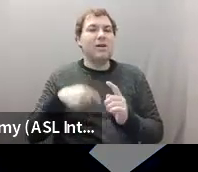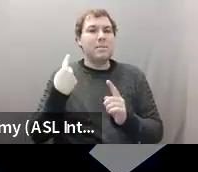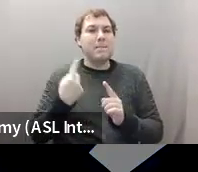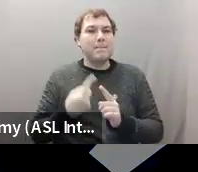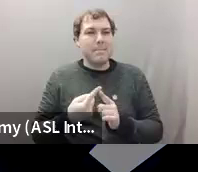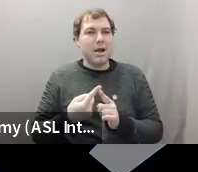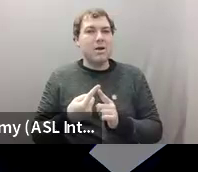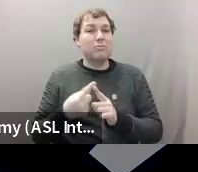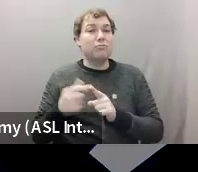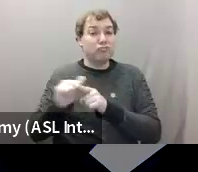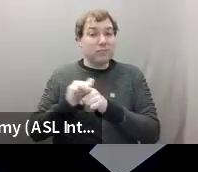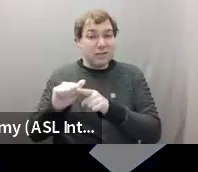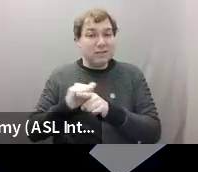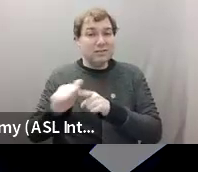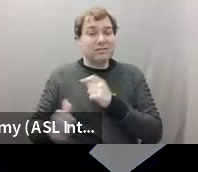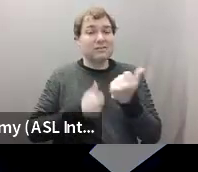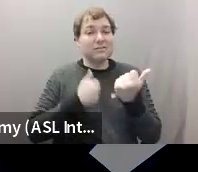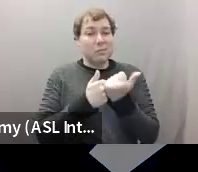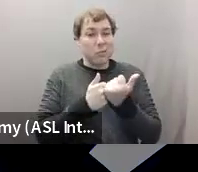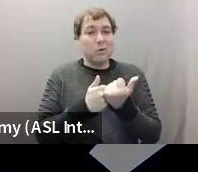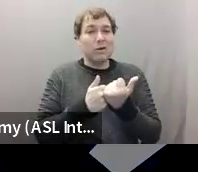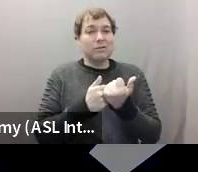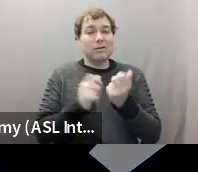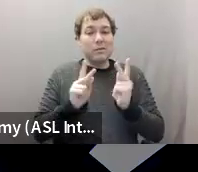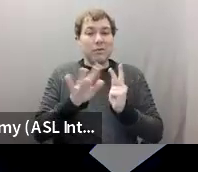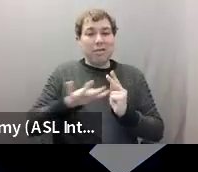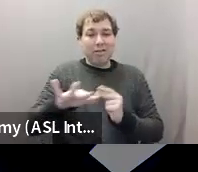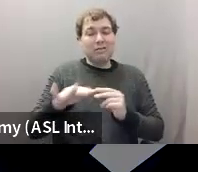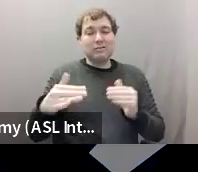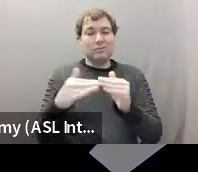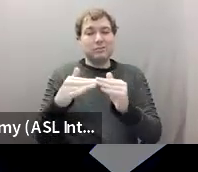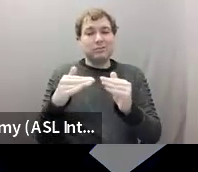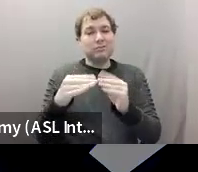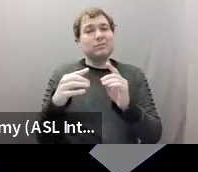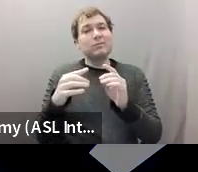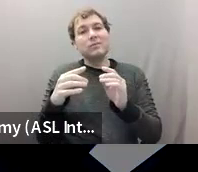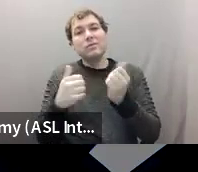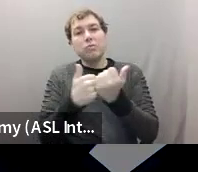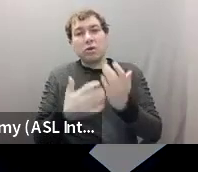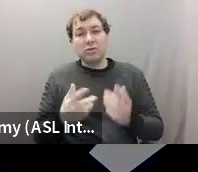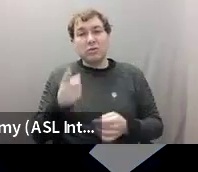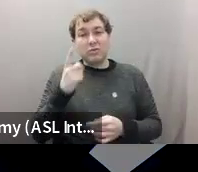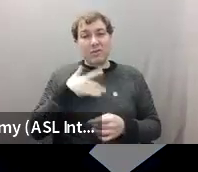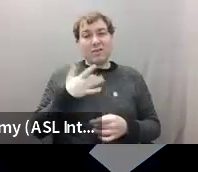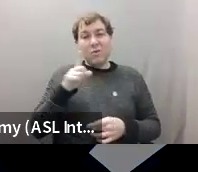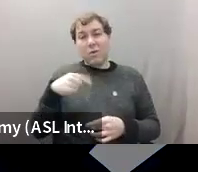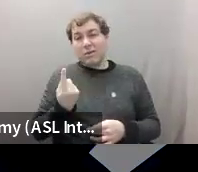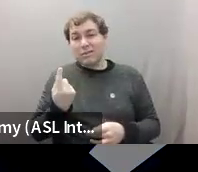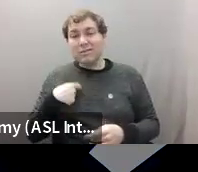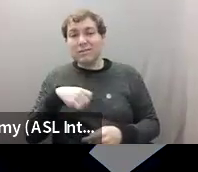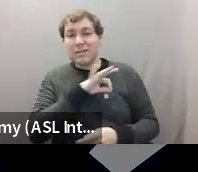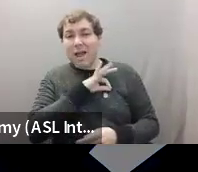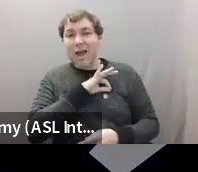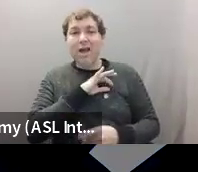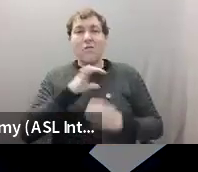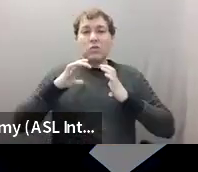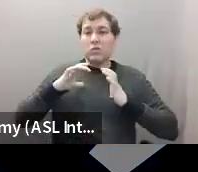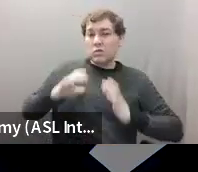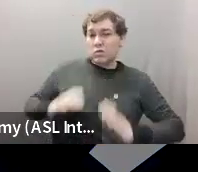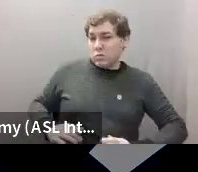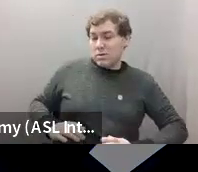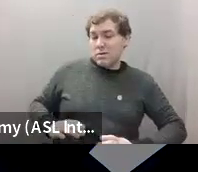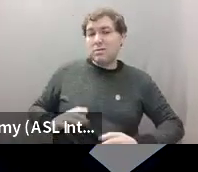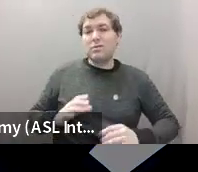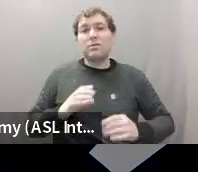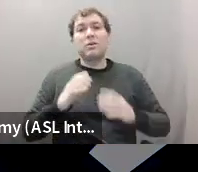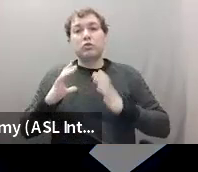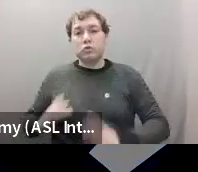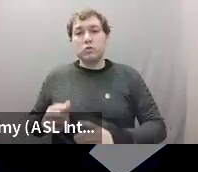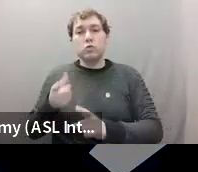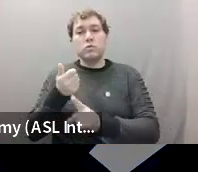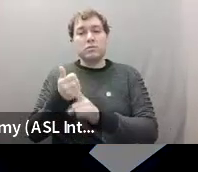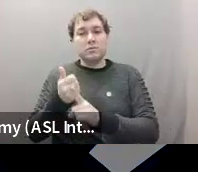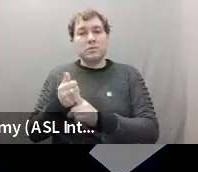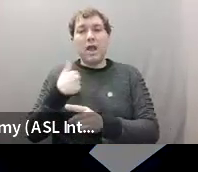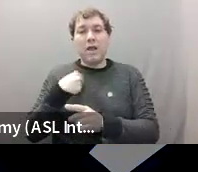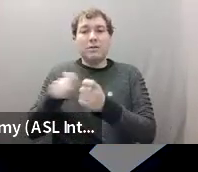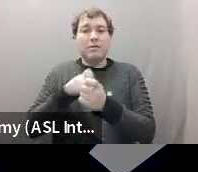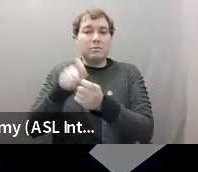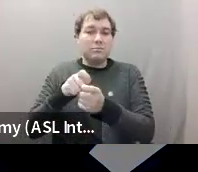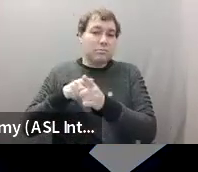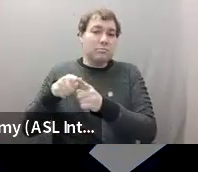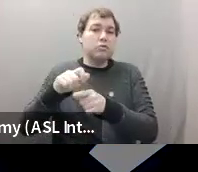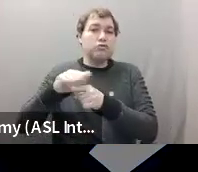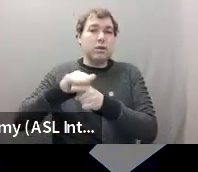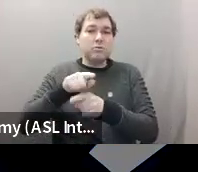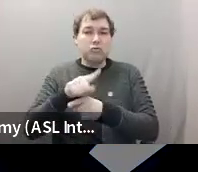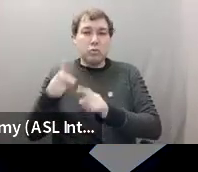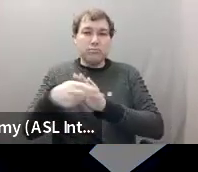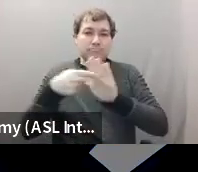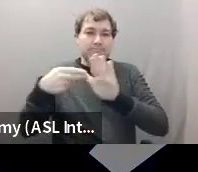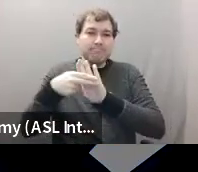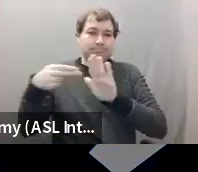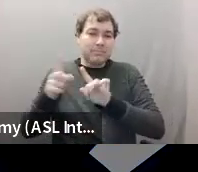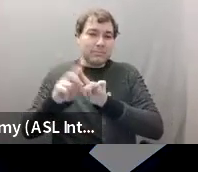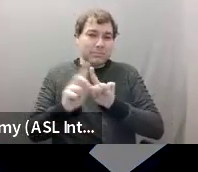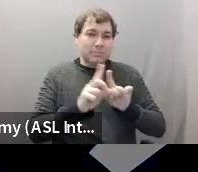Linda Pogue: training and supporting peer supporters. I if you're thinking of peer supporters as only staff or peer supporters as consumers or peer supporters as consumers who've had particular training. Do you make a distinction like that? Does it make any difference.